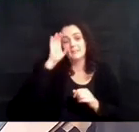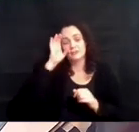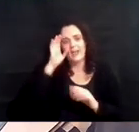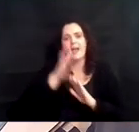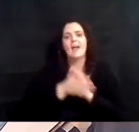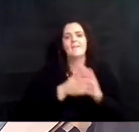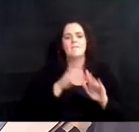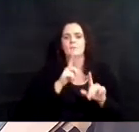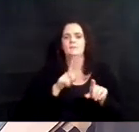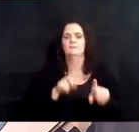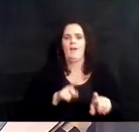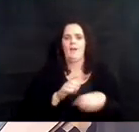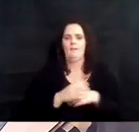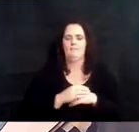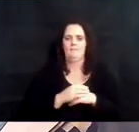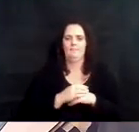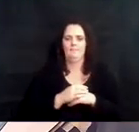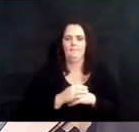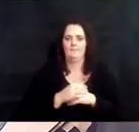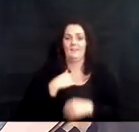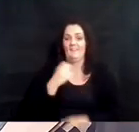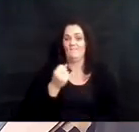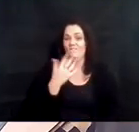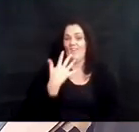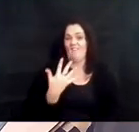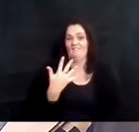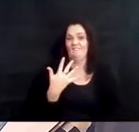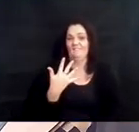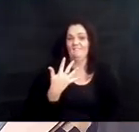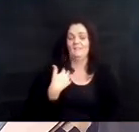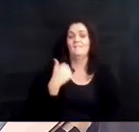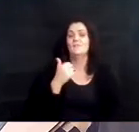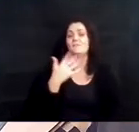So, I just took 5 frames of just that shower and bathtub sitting there.